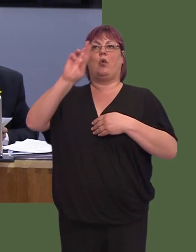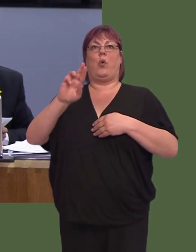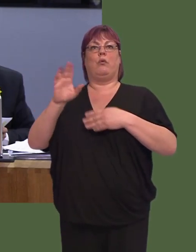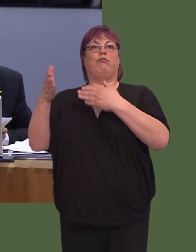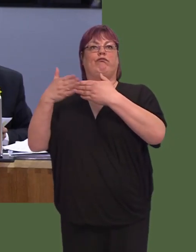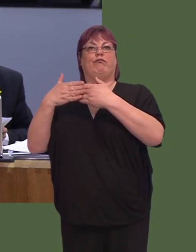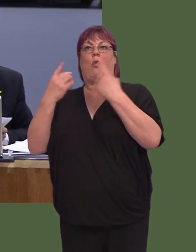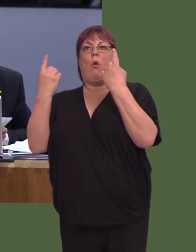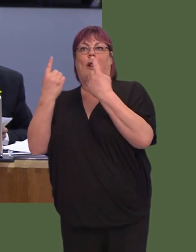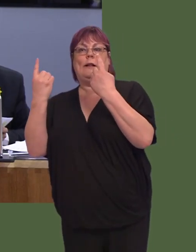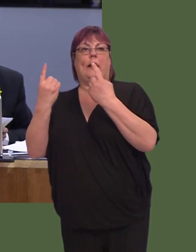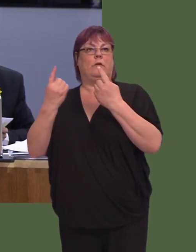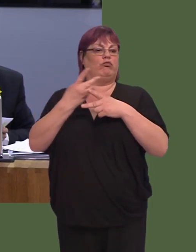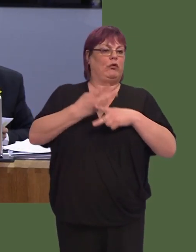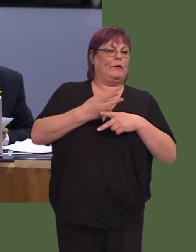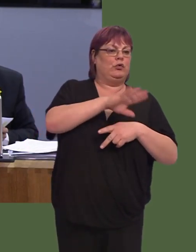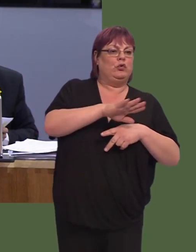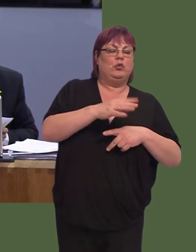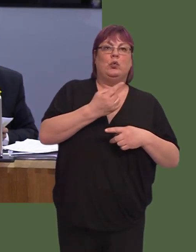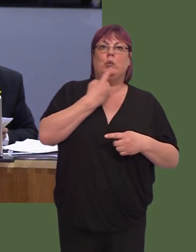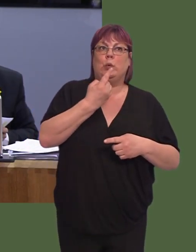What consideration has the Welsh Government given to the concerns that have been expressed